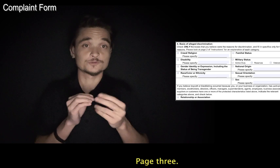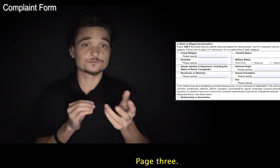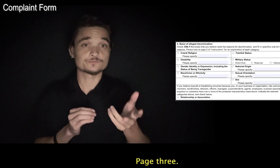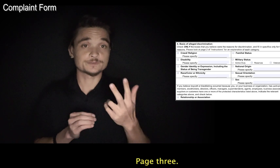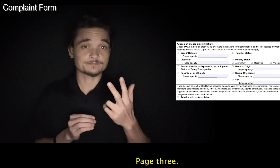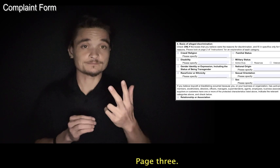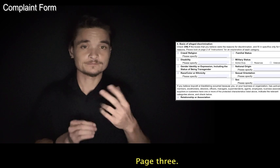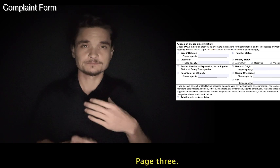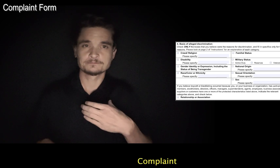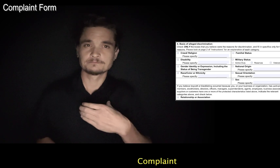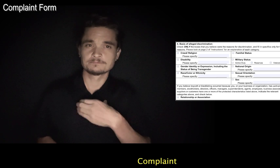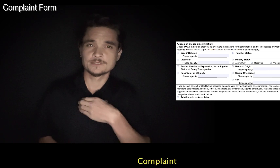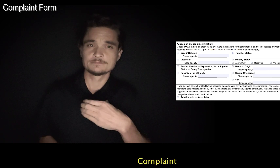Page three. Complaint